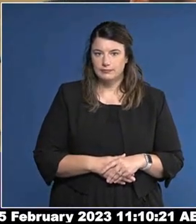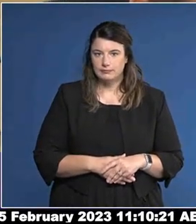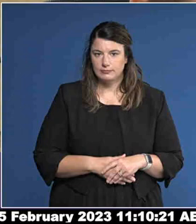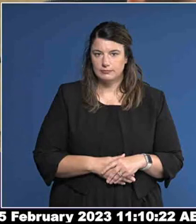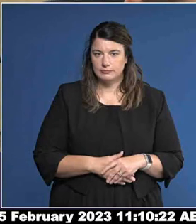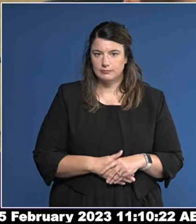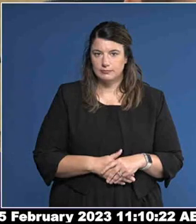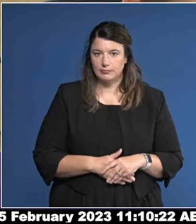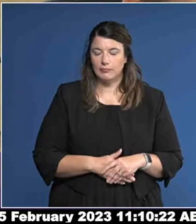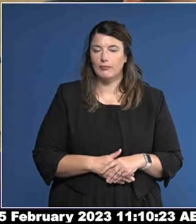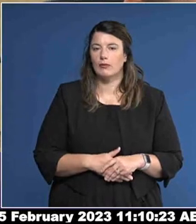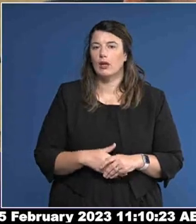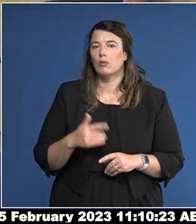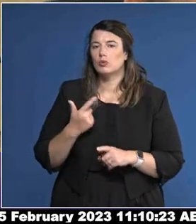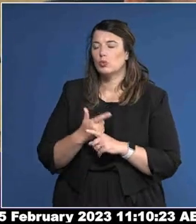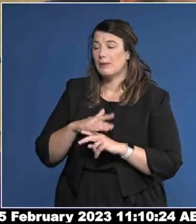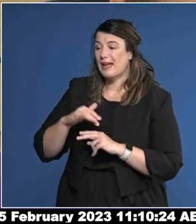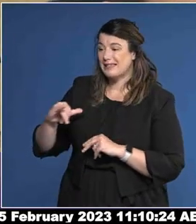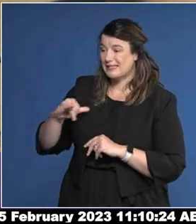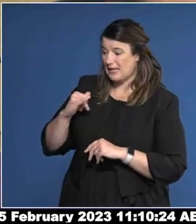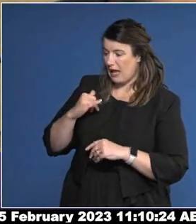resourcing of staff, rostering and supervision.